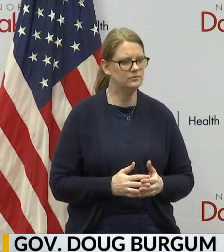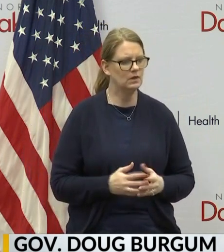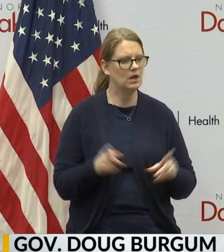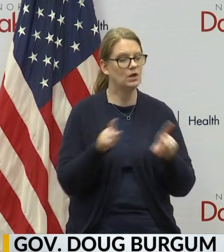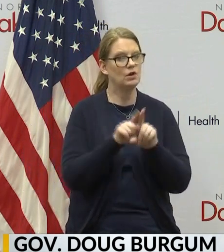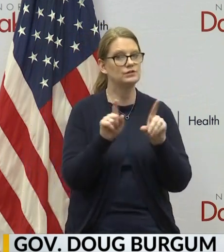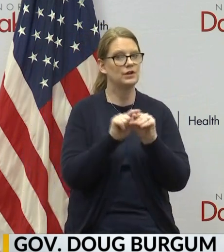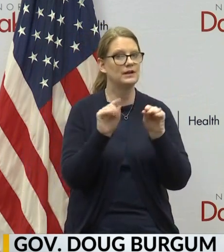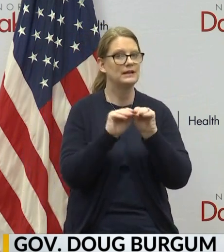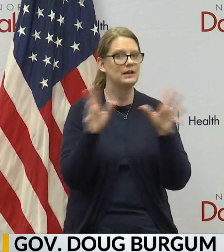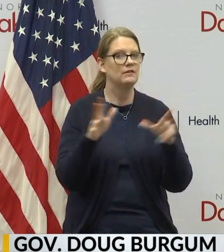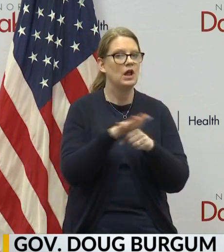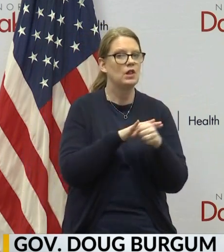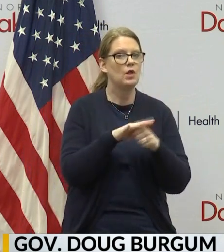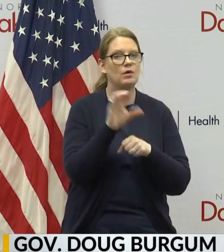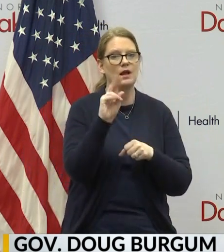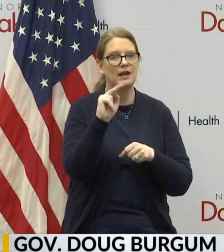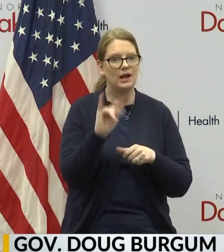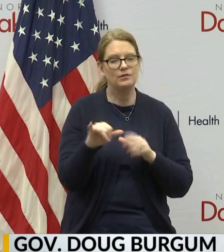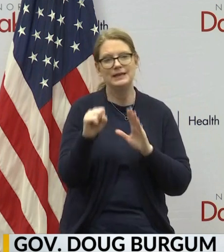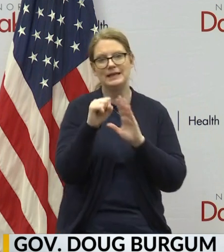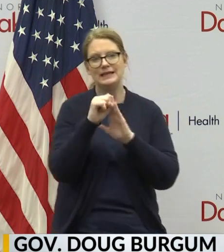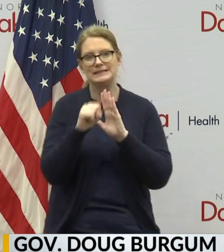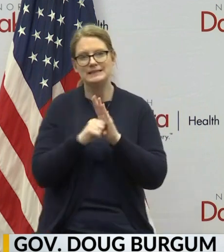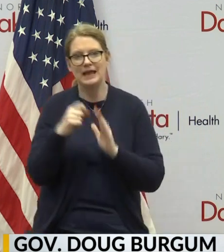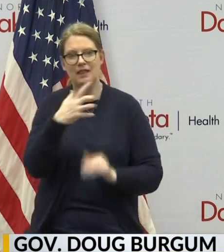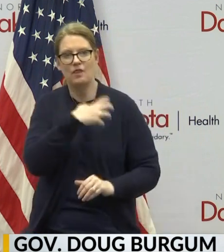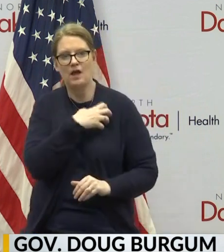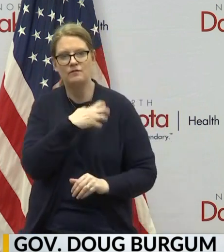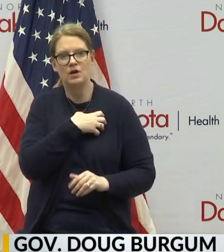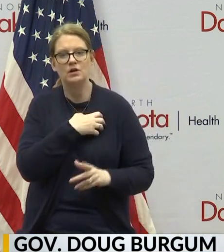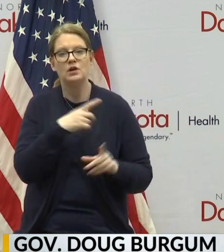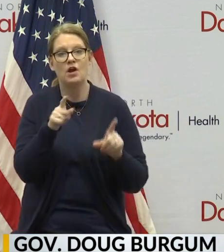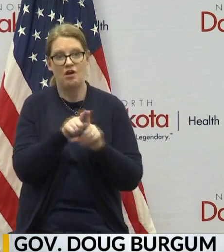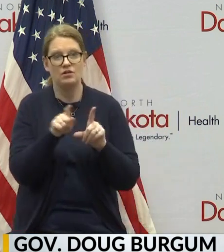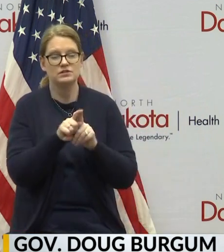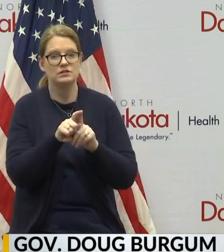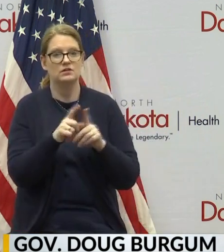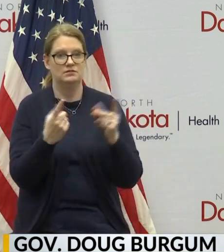CUSTOMERS AND WE APPRECIATE THE COMPLIANCE OF OTHERS FOLLOWING THIS.